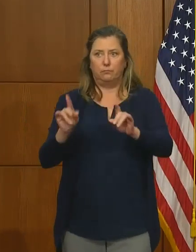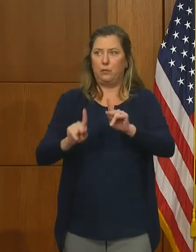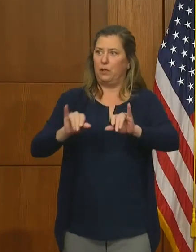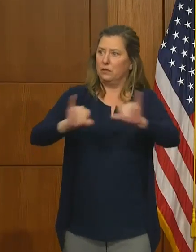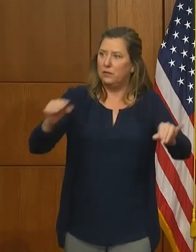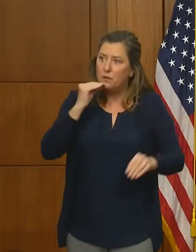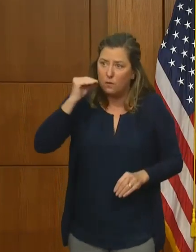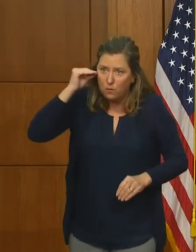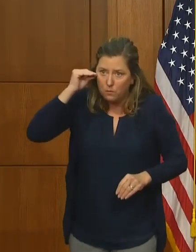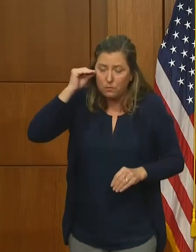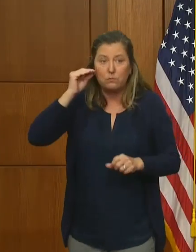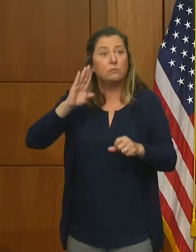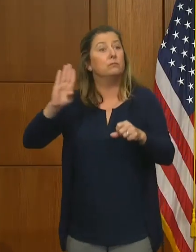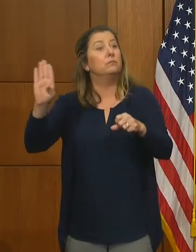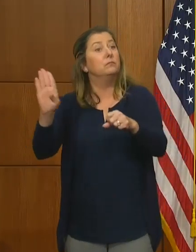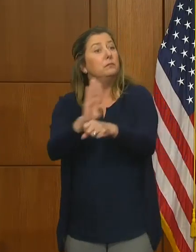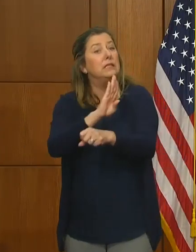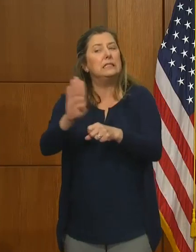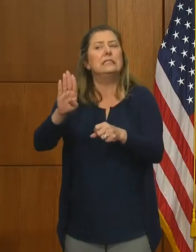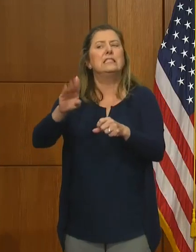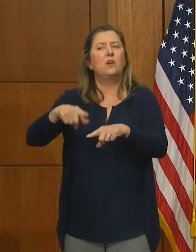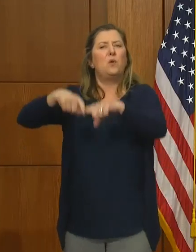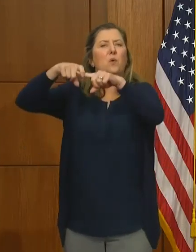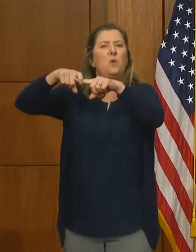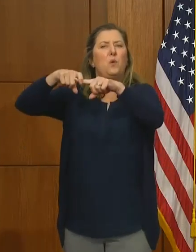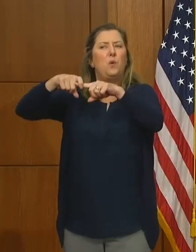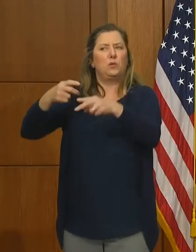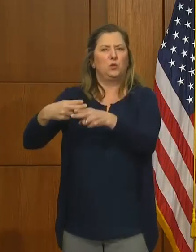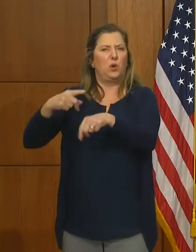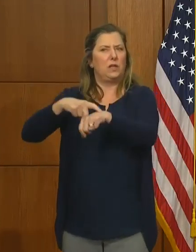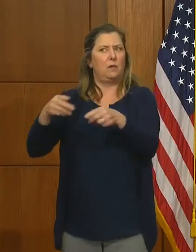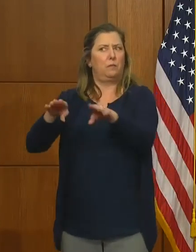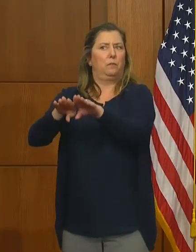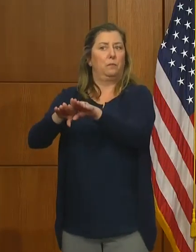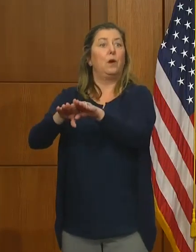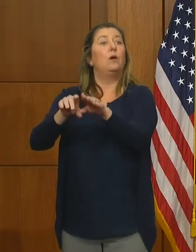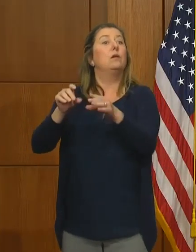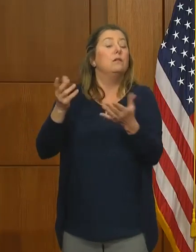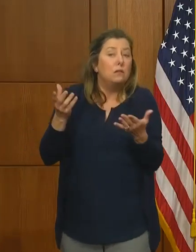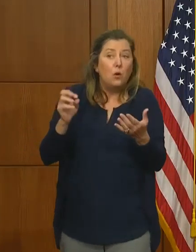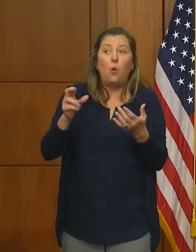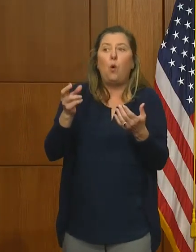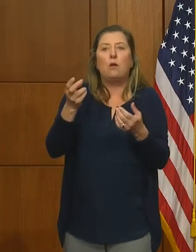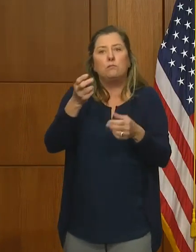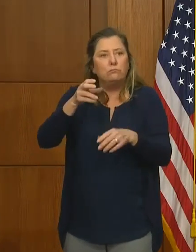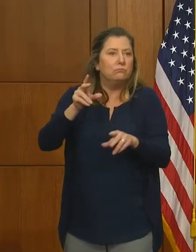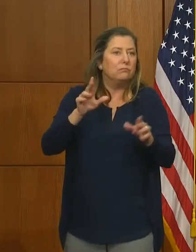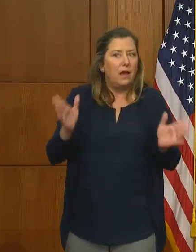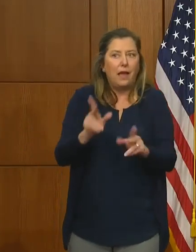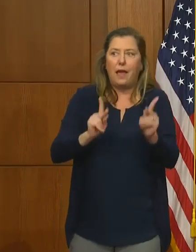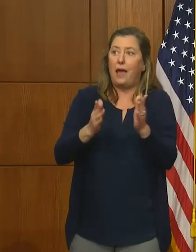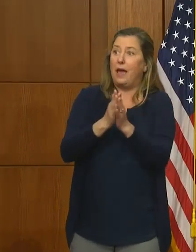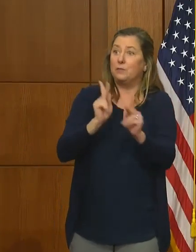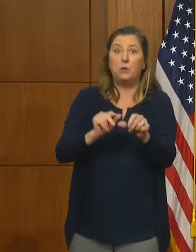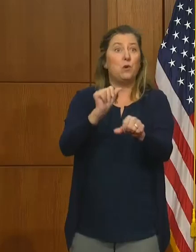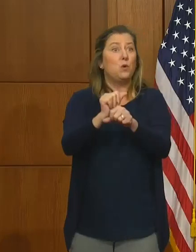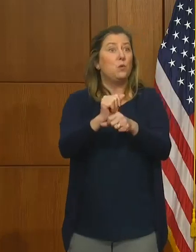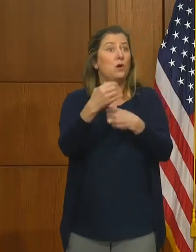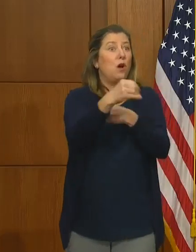DIRECTED VIRGINIANS TO STAY HOME AND MANY BUSINESSES